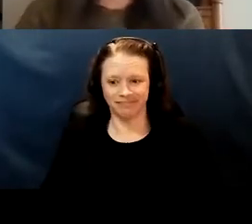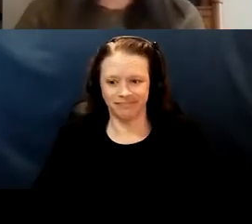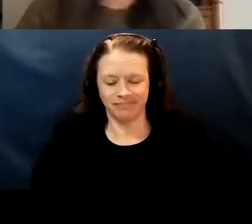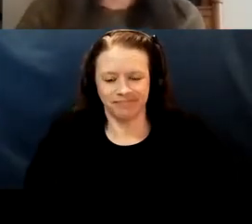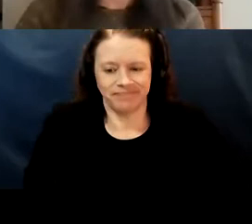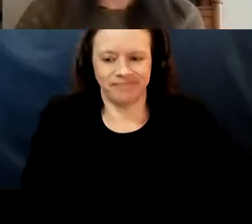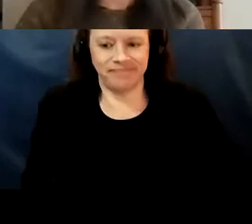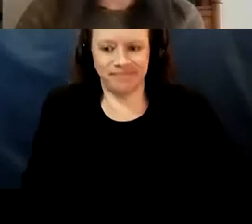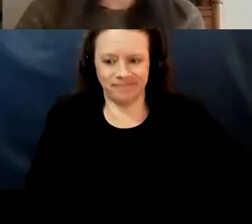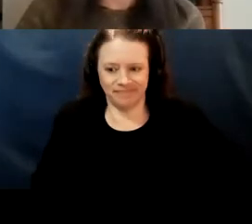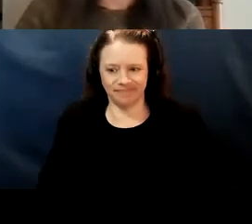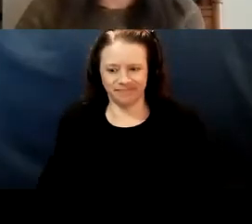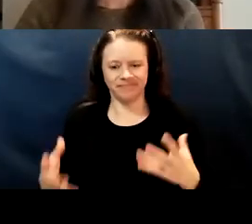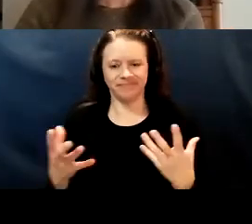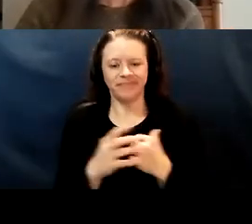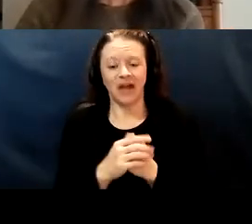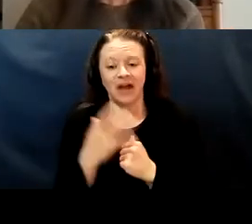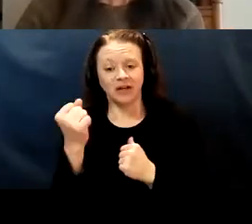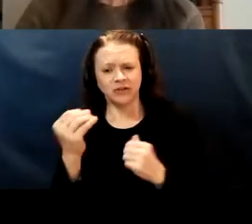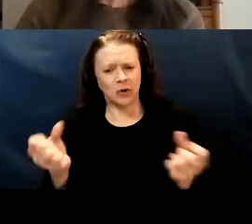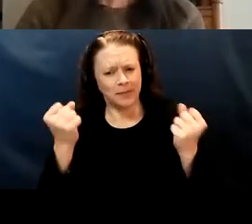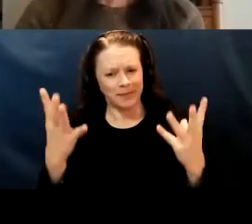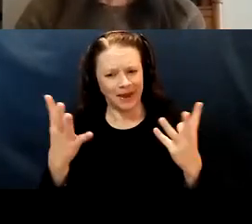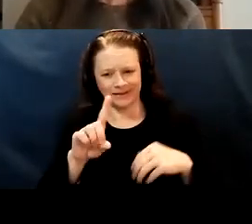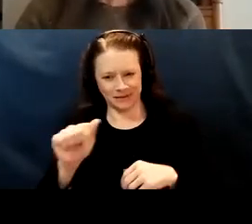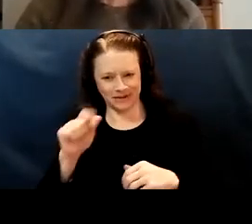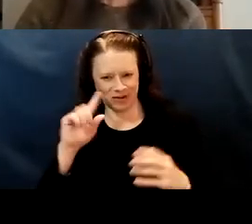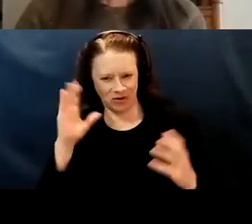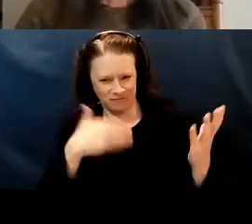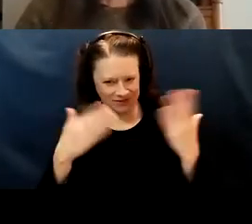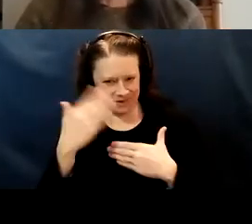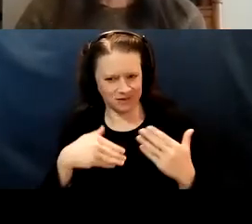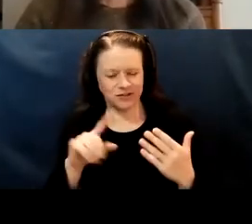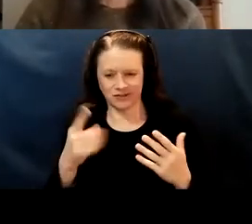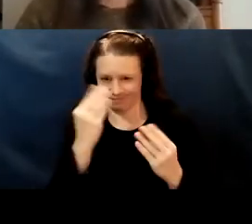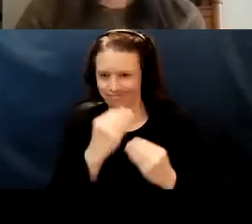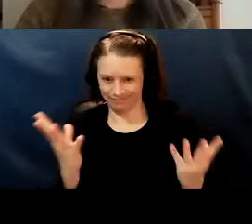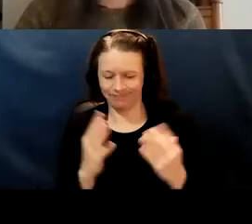so many disabilities are invisible. Just to drive the point home,